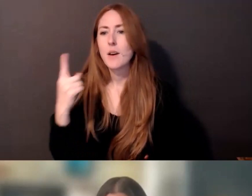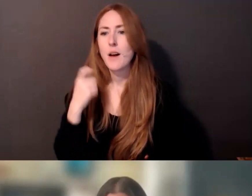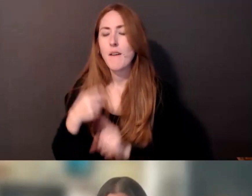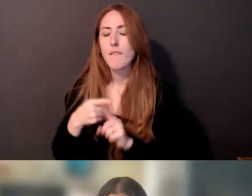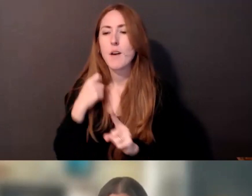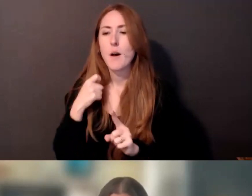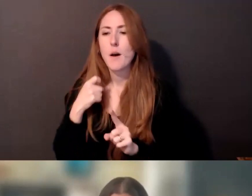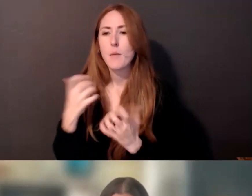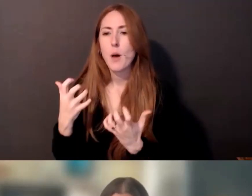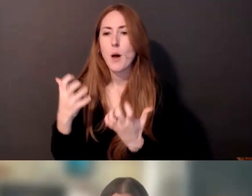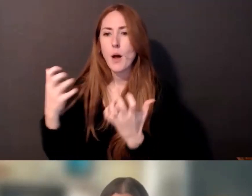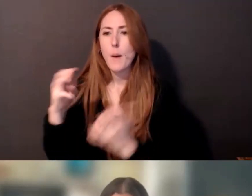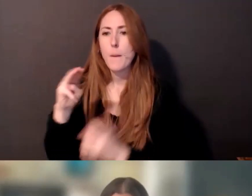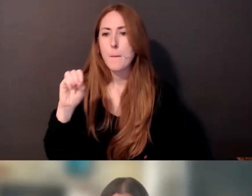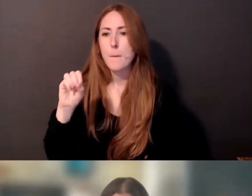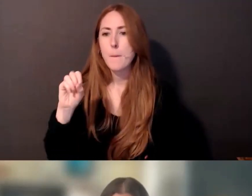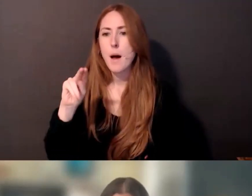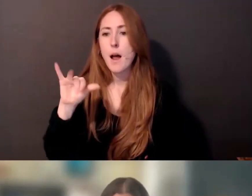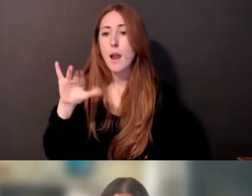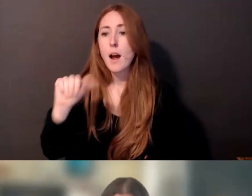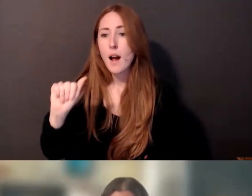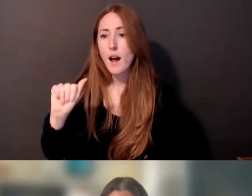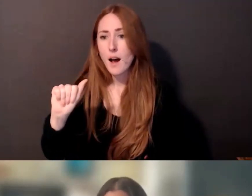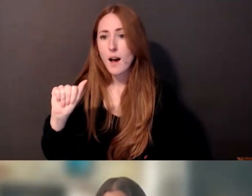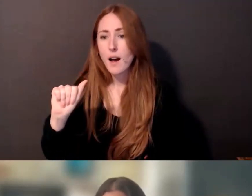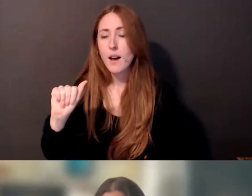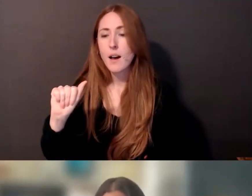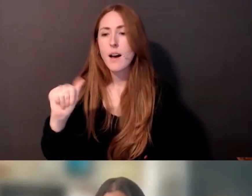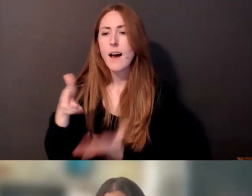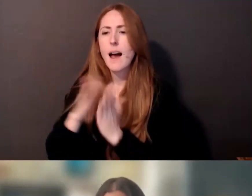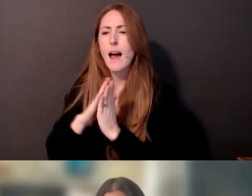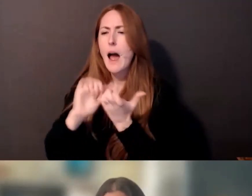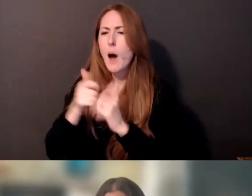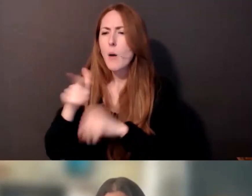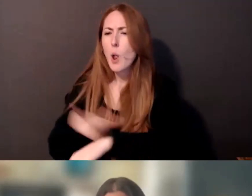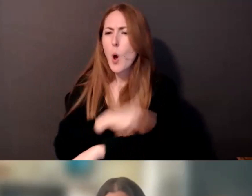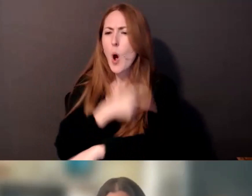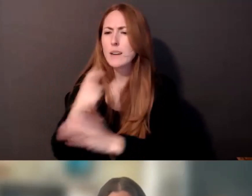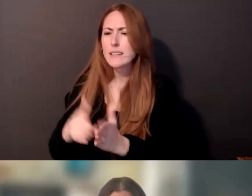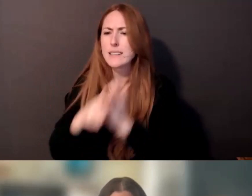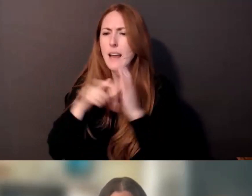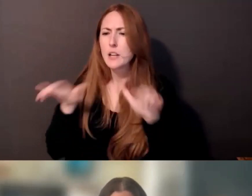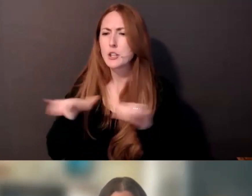Monica is wondering, "How long did you take to do the review?" And that's a question for you, Taylor.